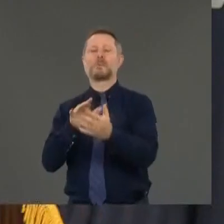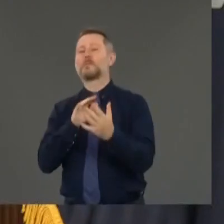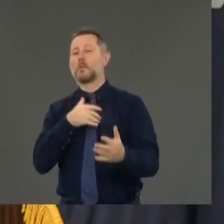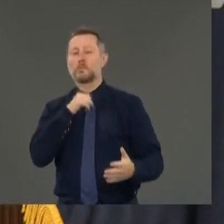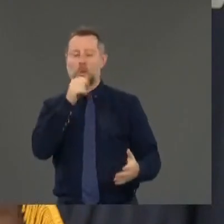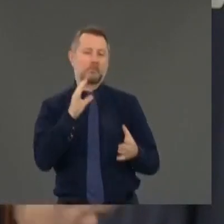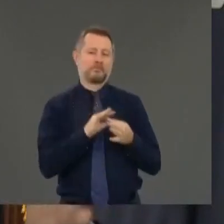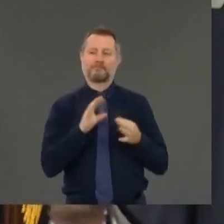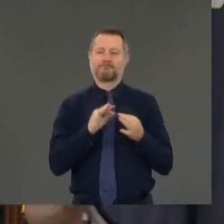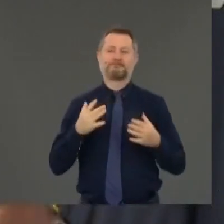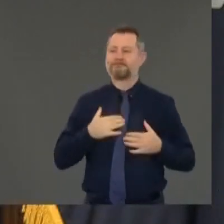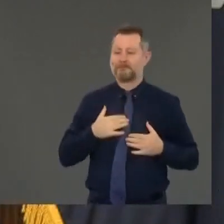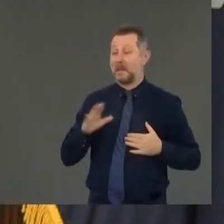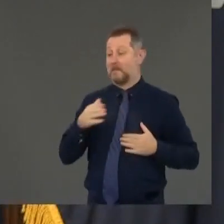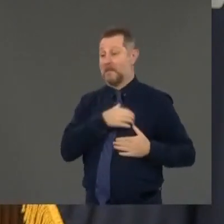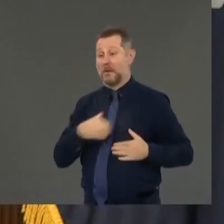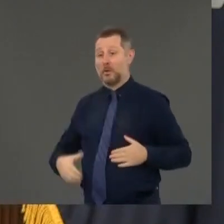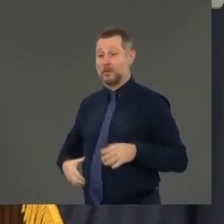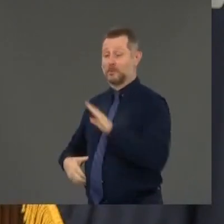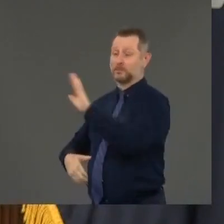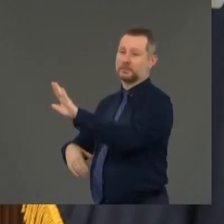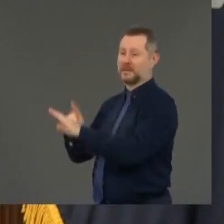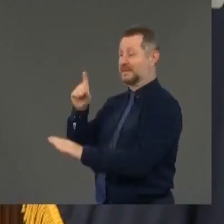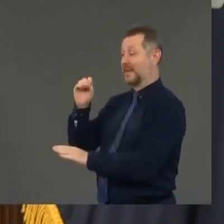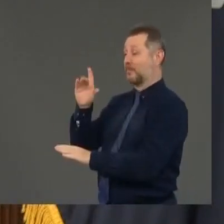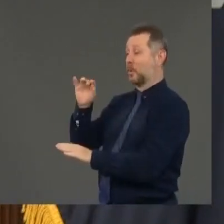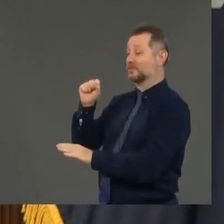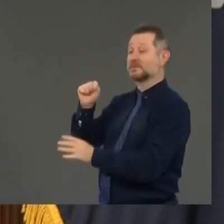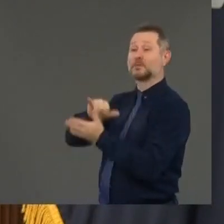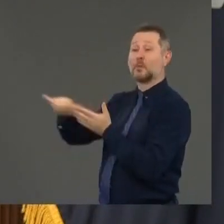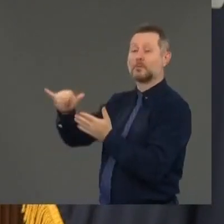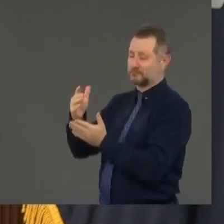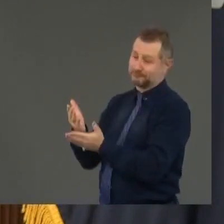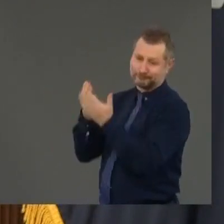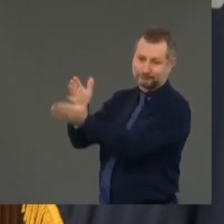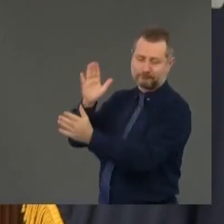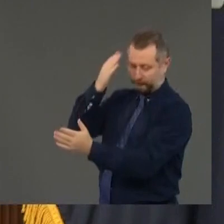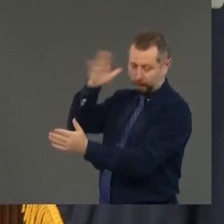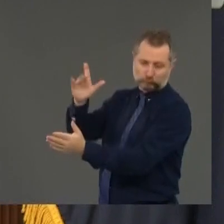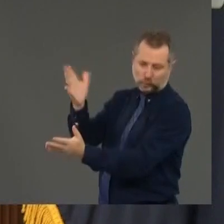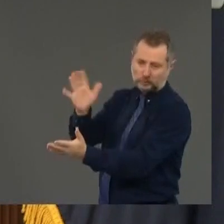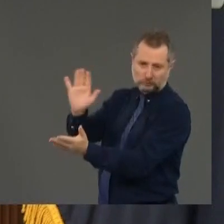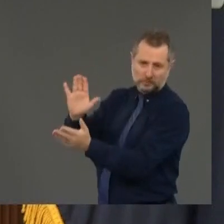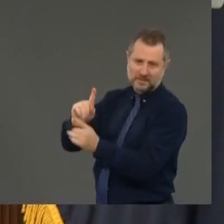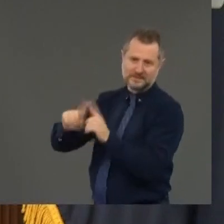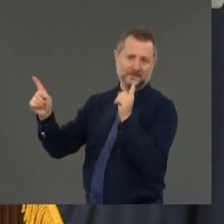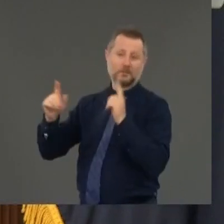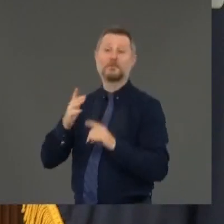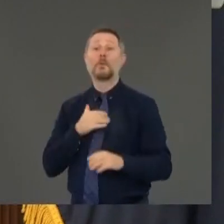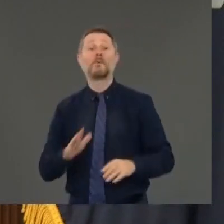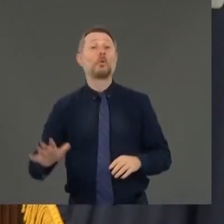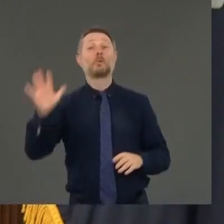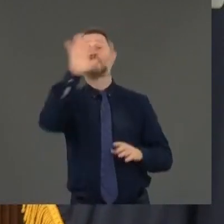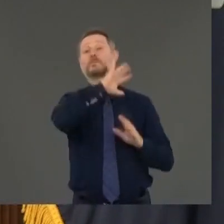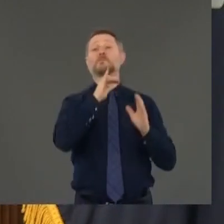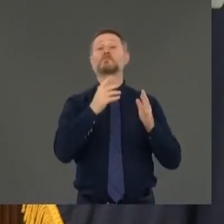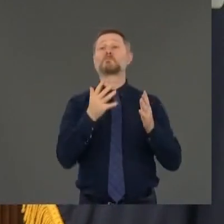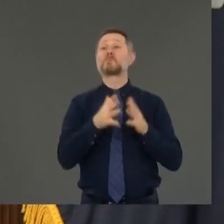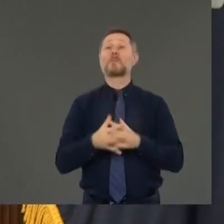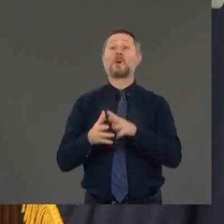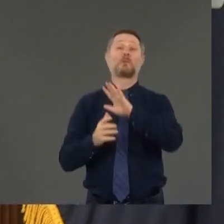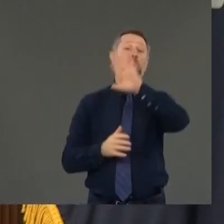PROPOSALS THAT ARE OUT THERE.